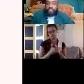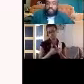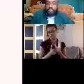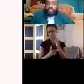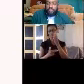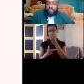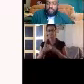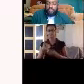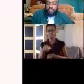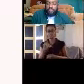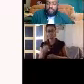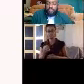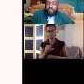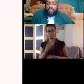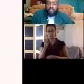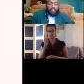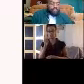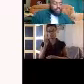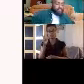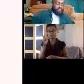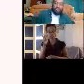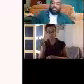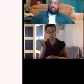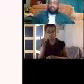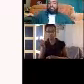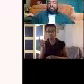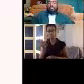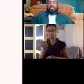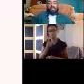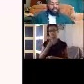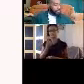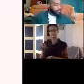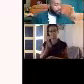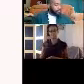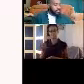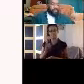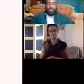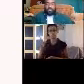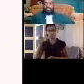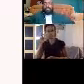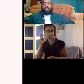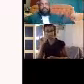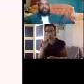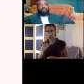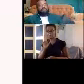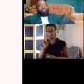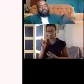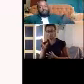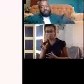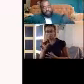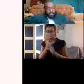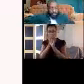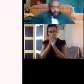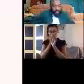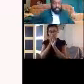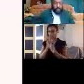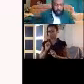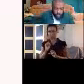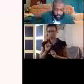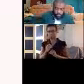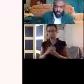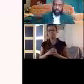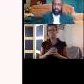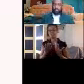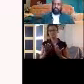Going back to what Tyson was saying, asking, unless if there is an arrangement where the